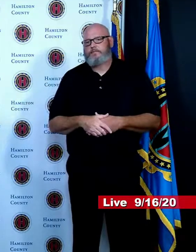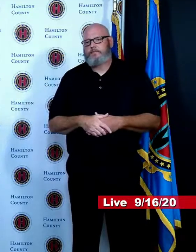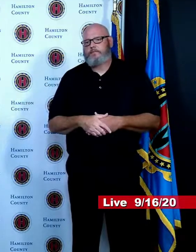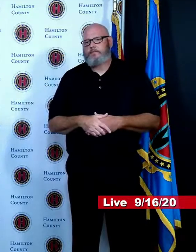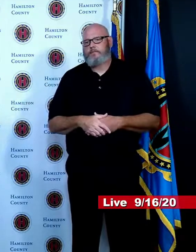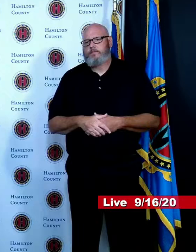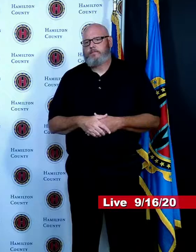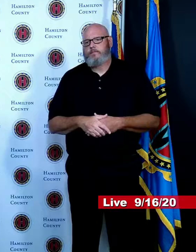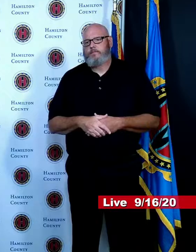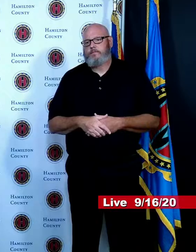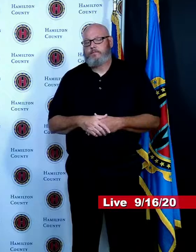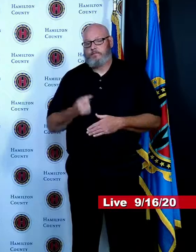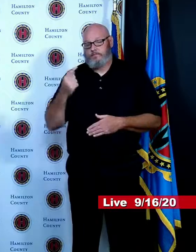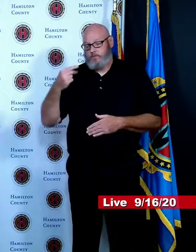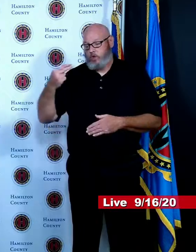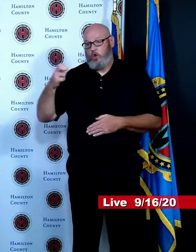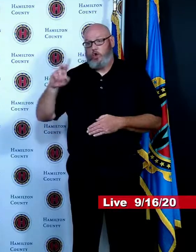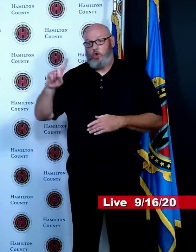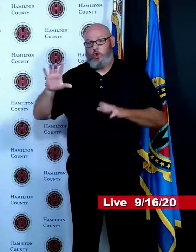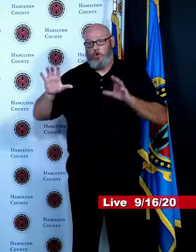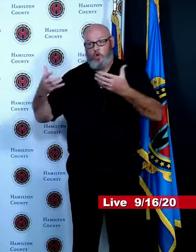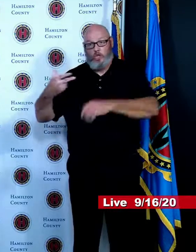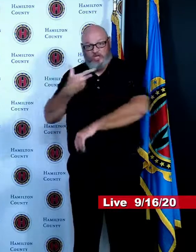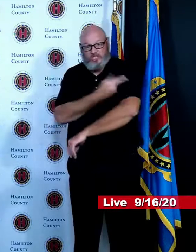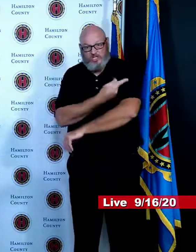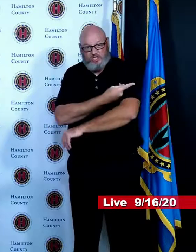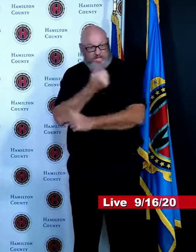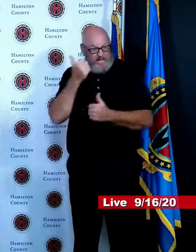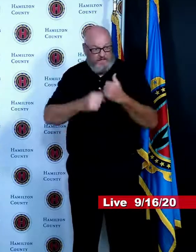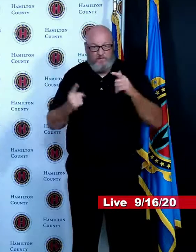so herd immunity will require a vaccine and